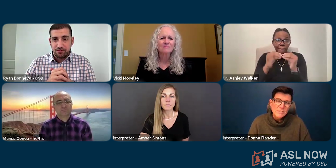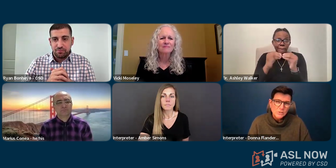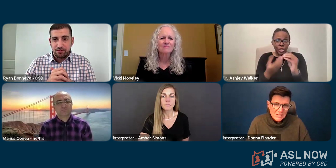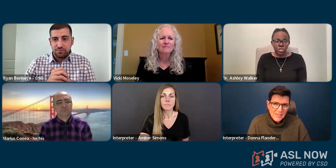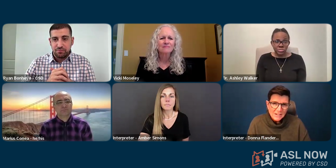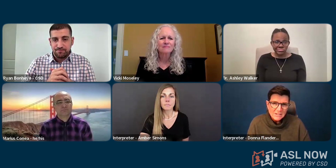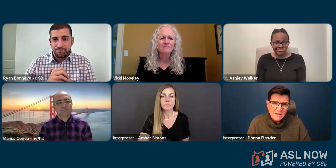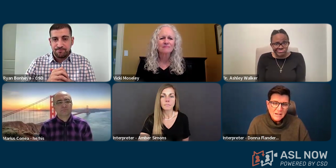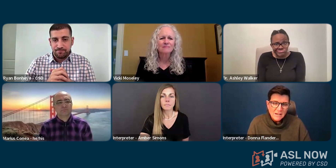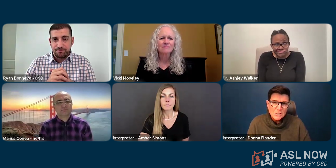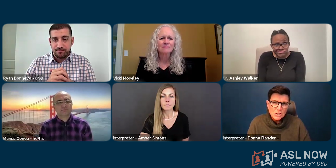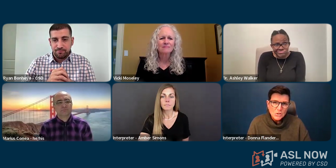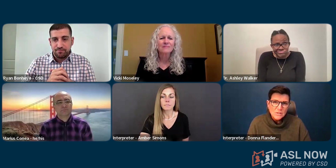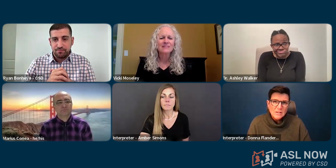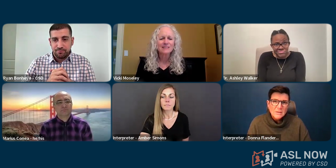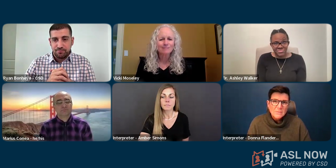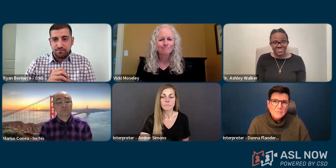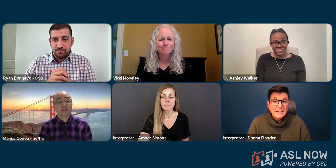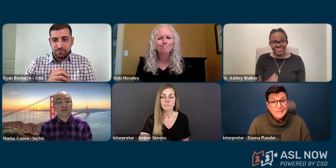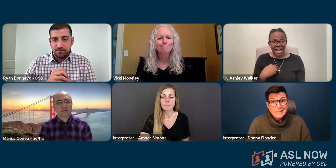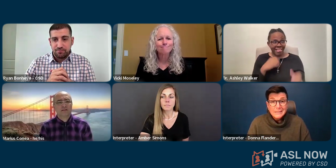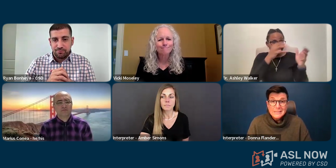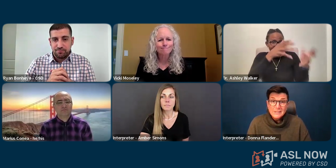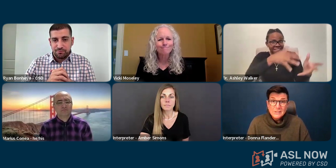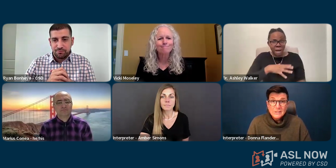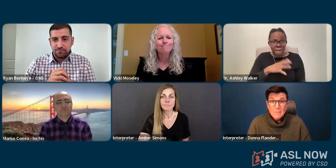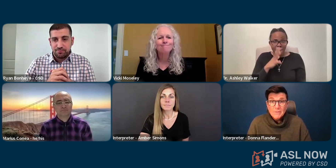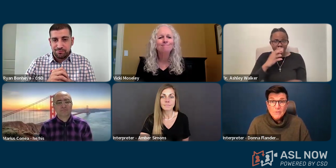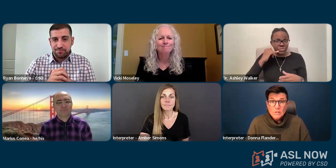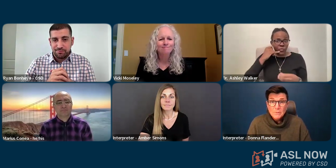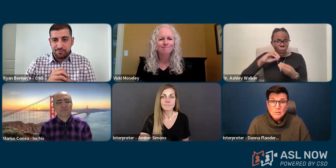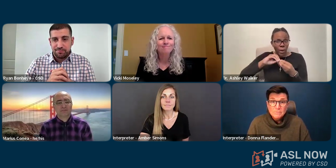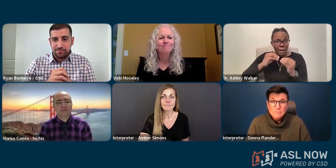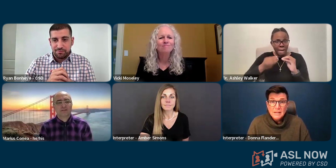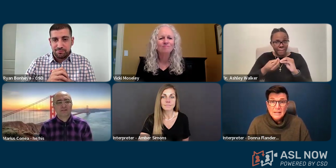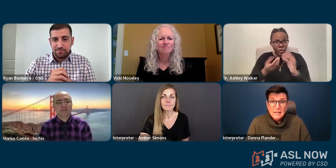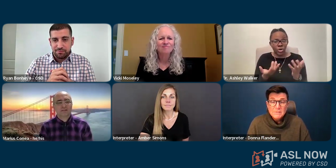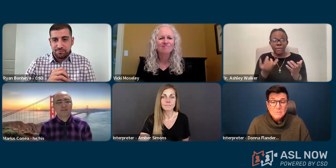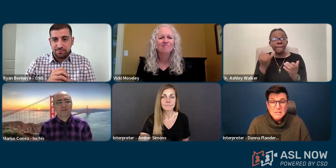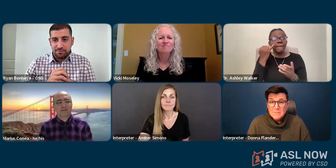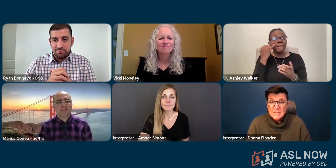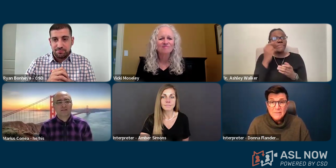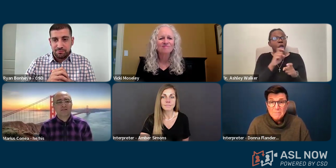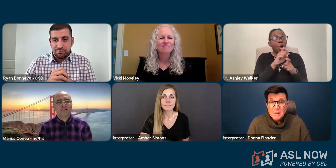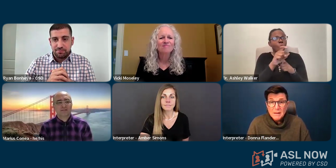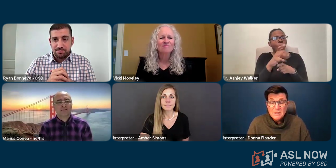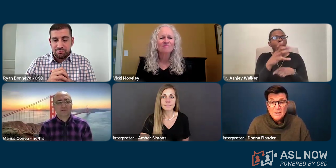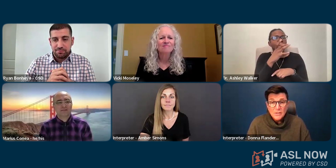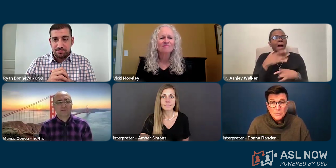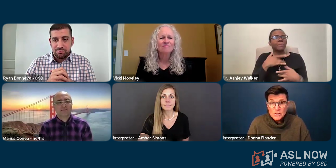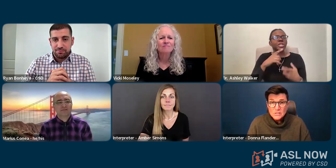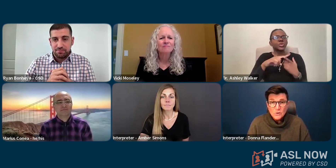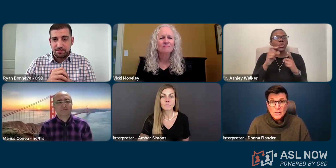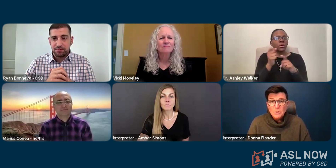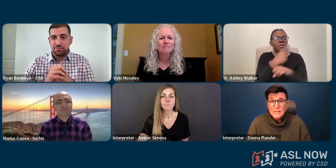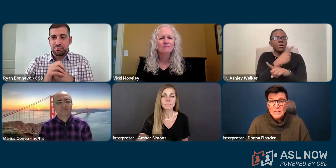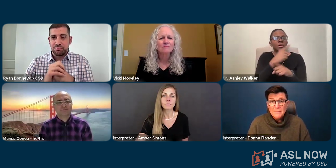The resolution that issue, but I continue to give out my phone number. I sometimes give them another person's phone number,